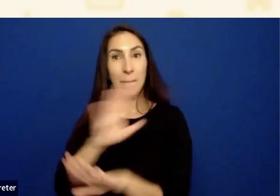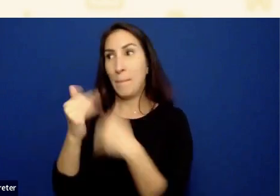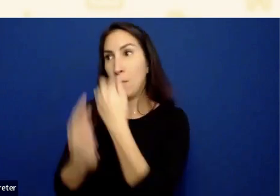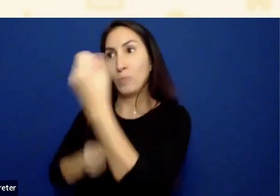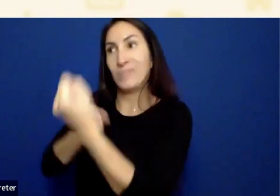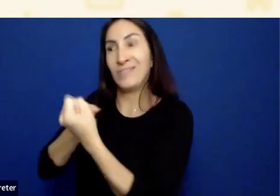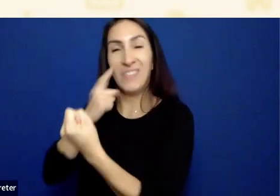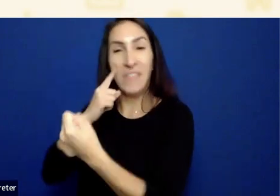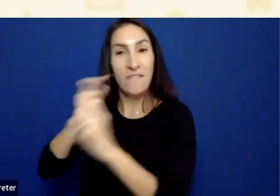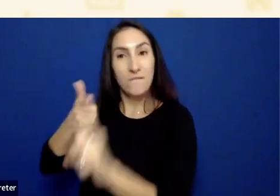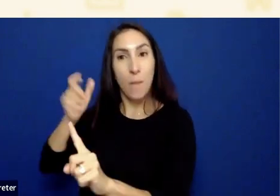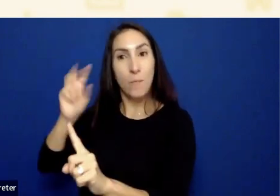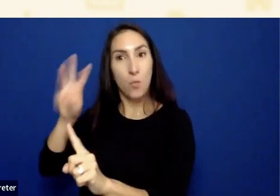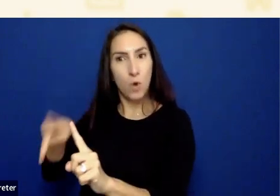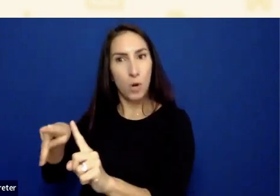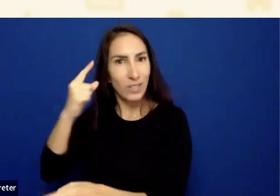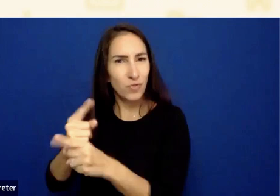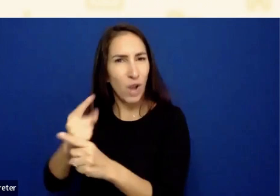Why wouldn't people with disabilities want a cut of the action